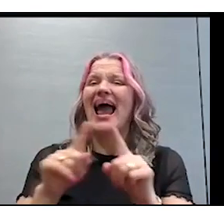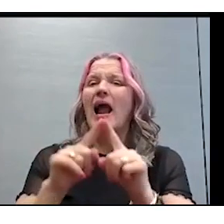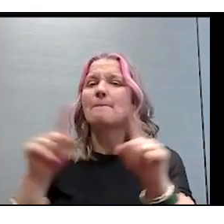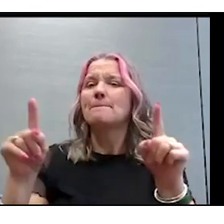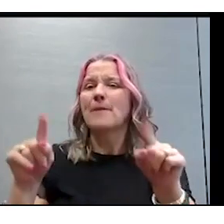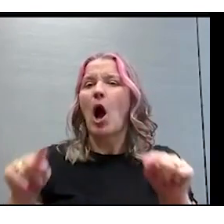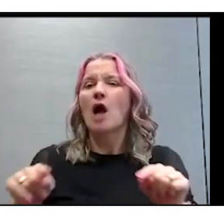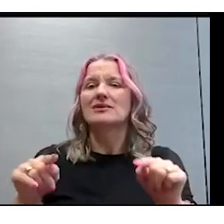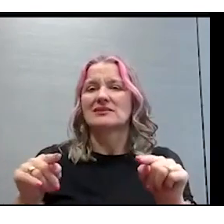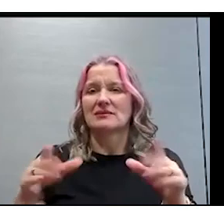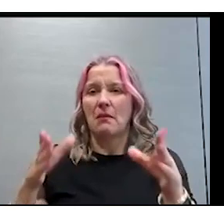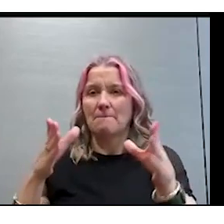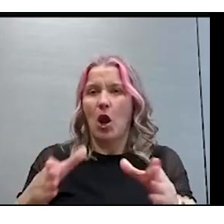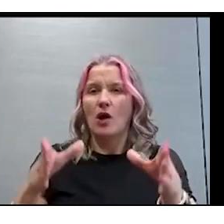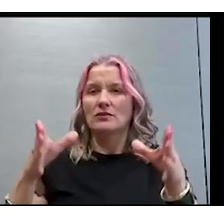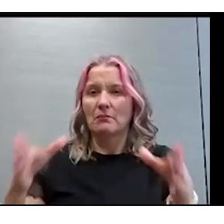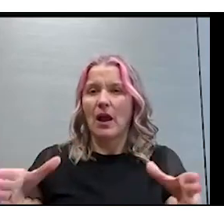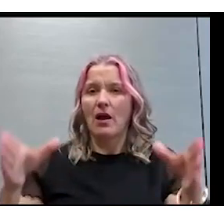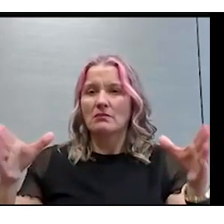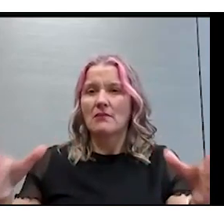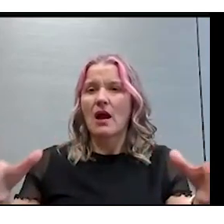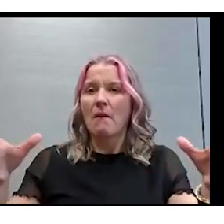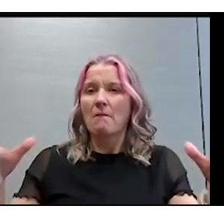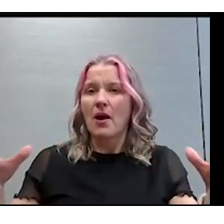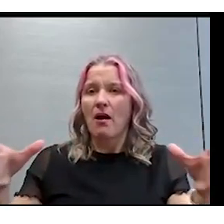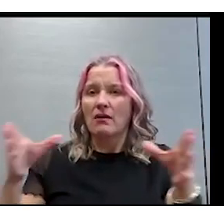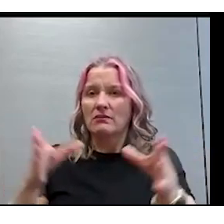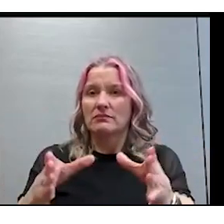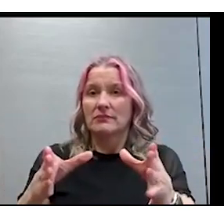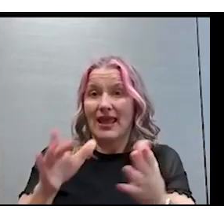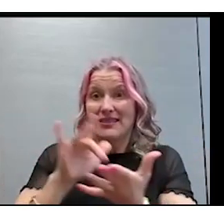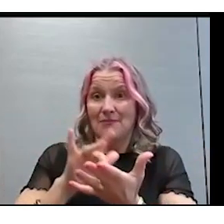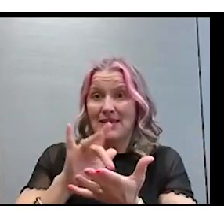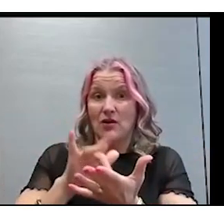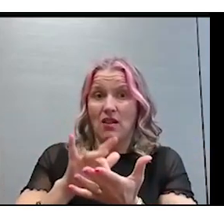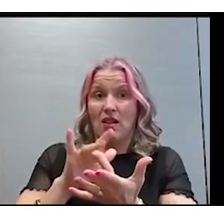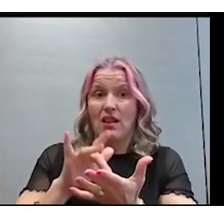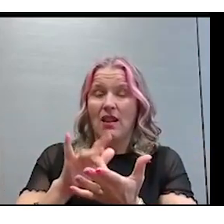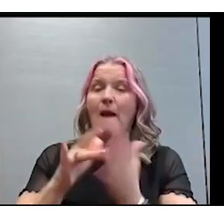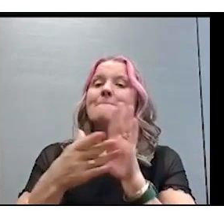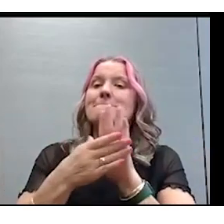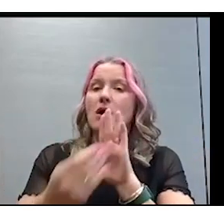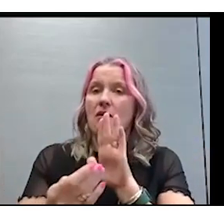another box in another box in another box, in the very centre of that is the model itself.